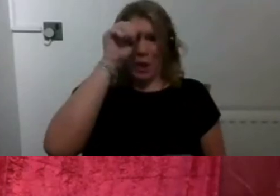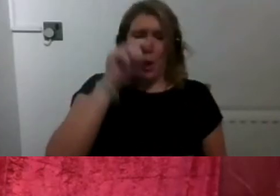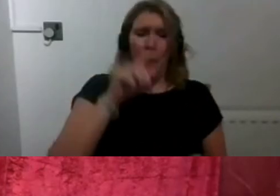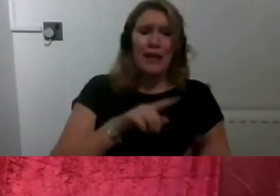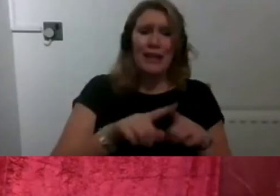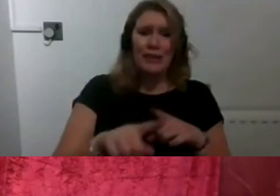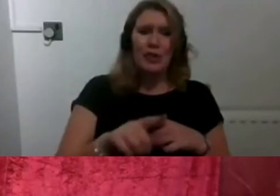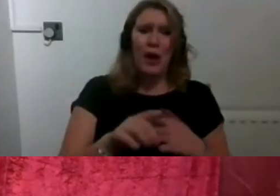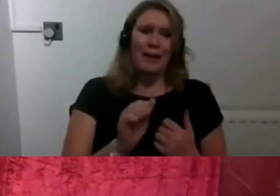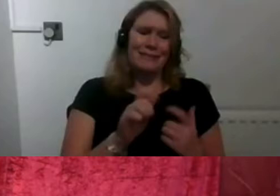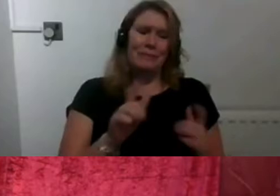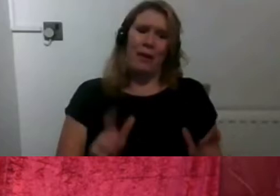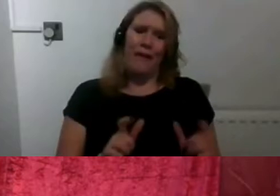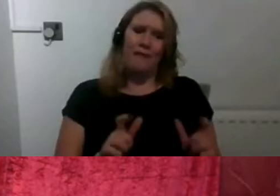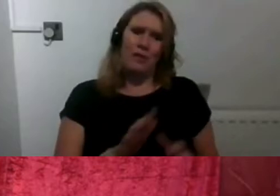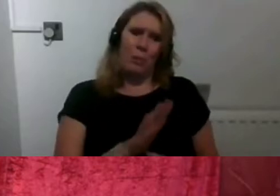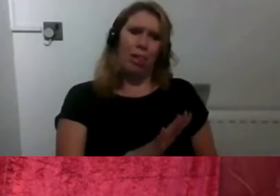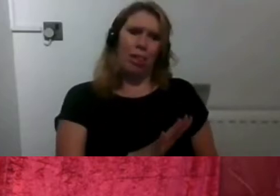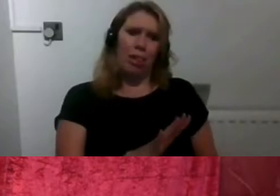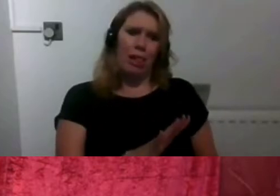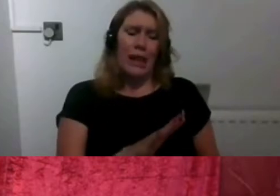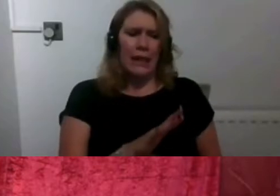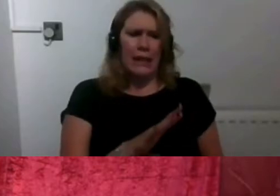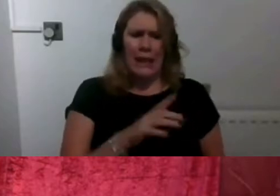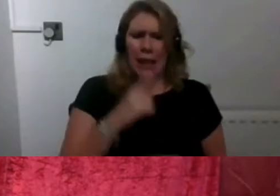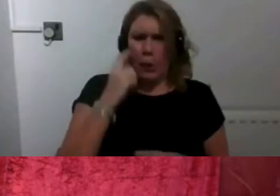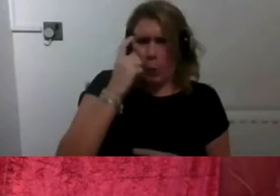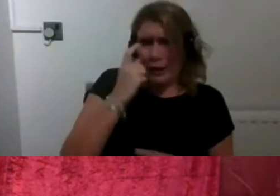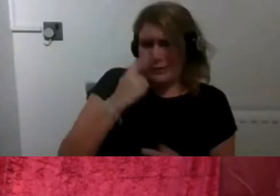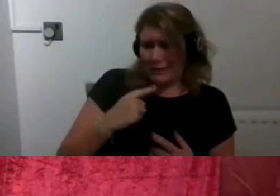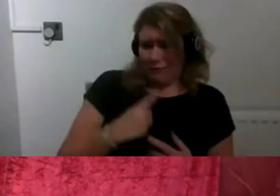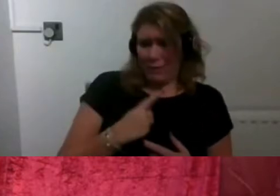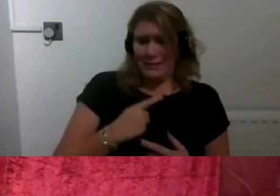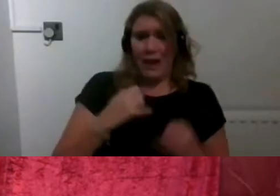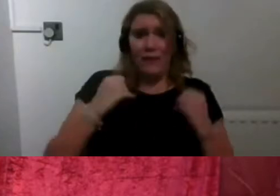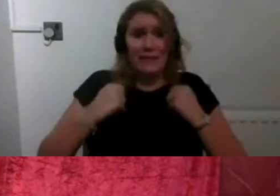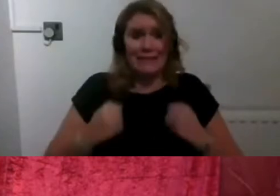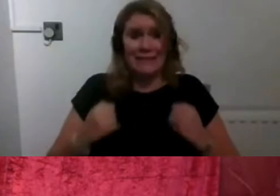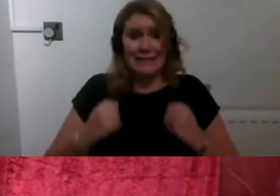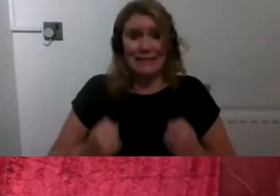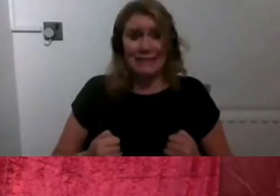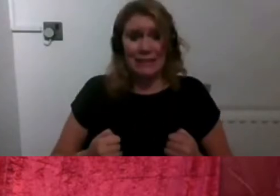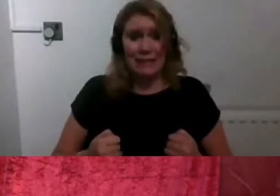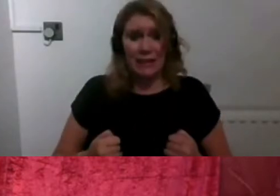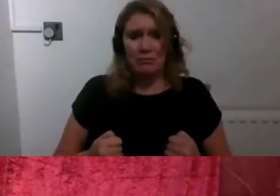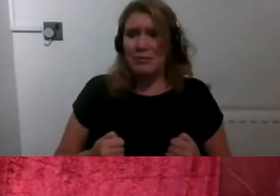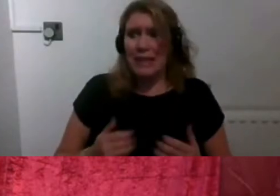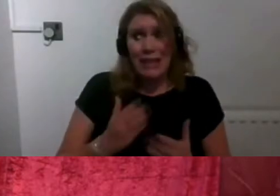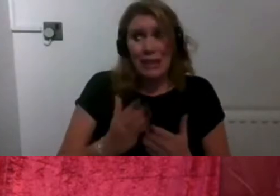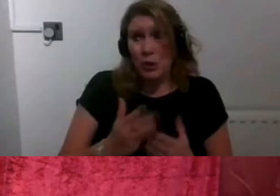He wonders if I have a disease He's not really sure Why he felt the need,